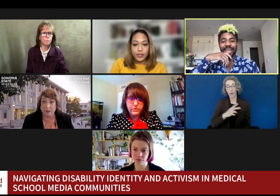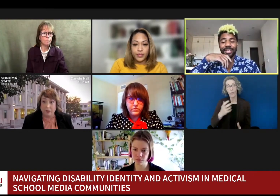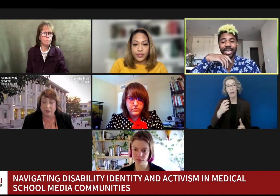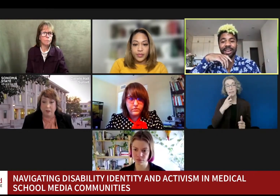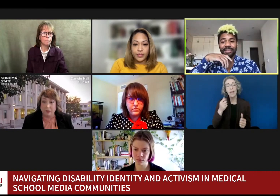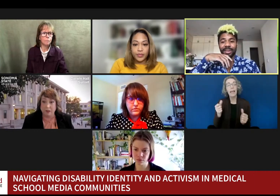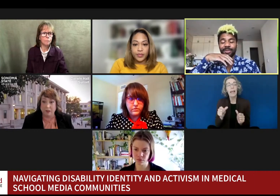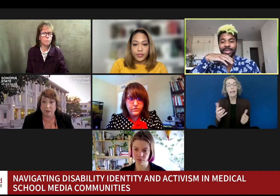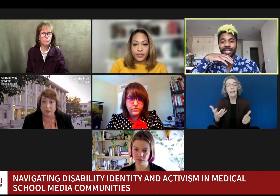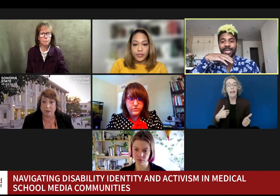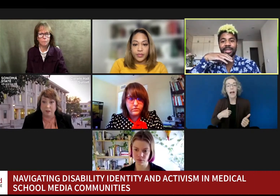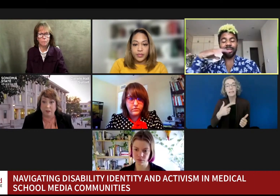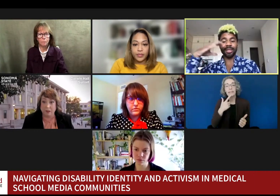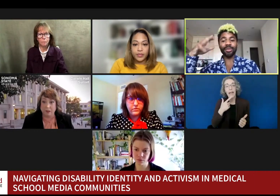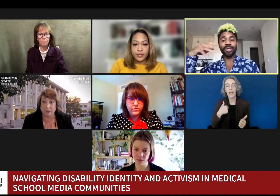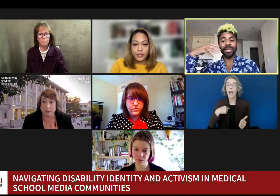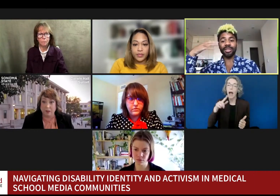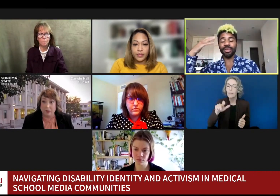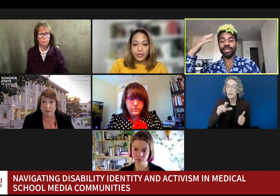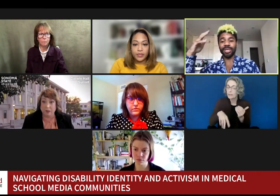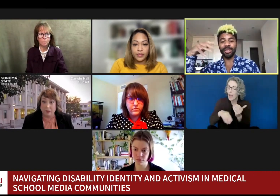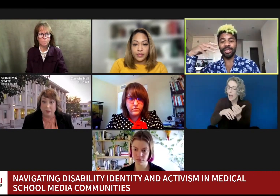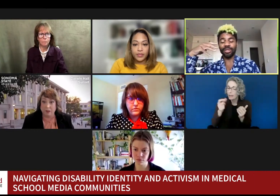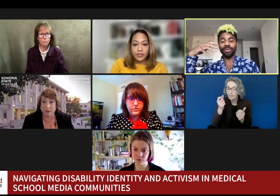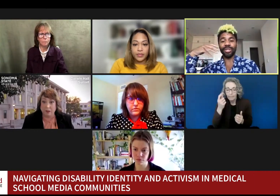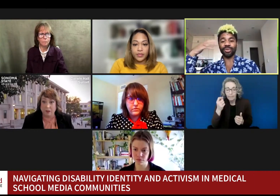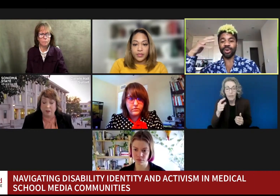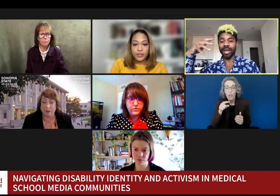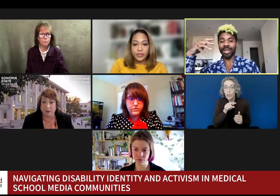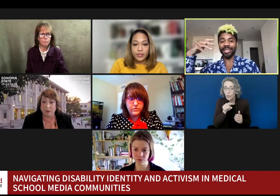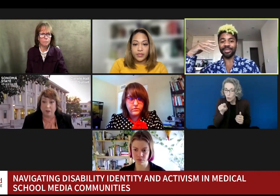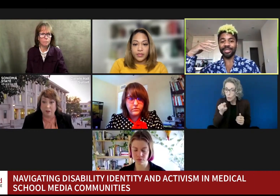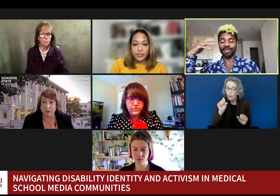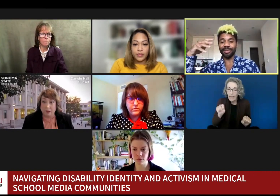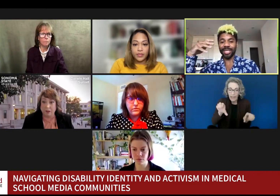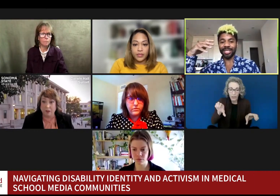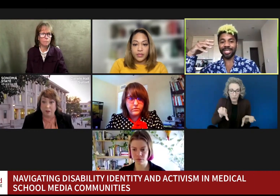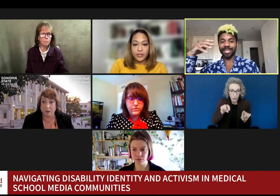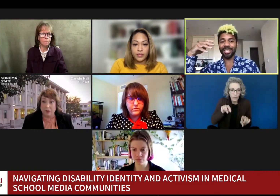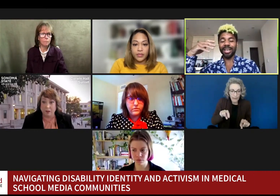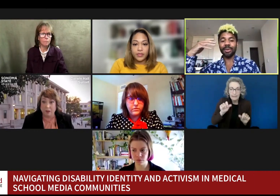with these are things that you can do and try in different circumstances.